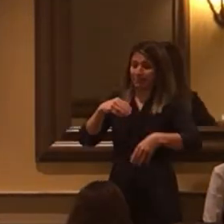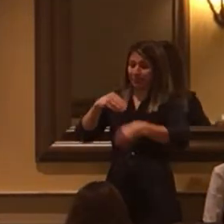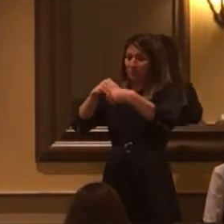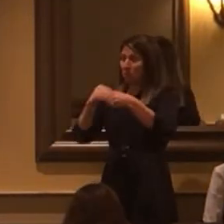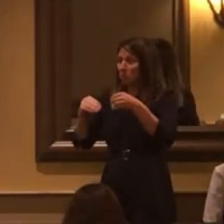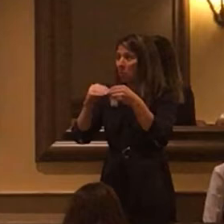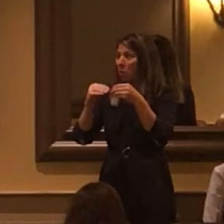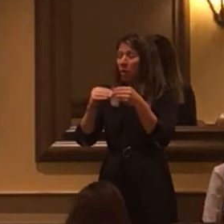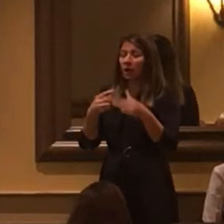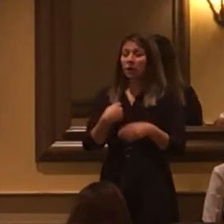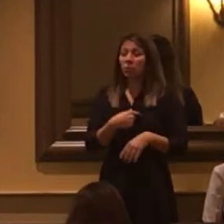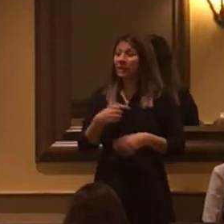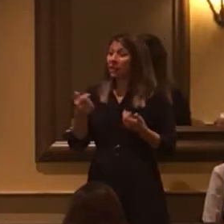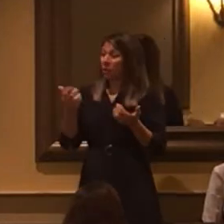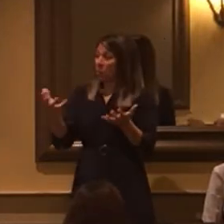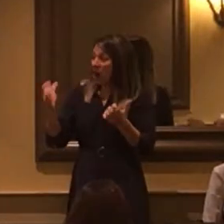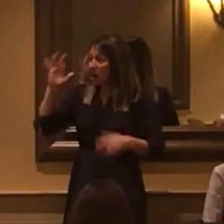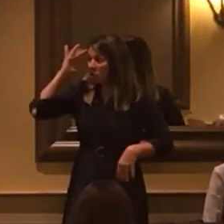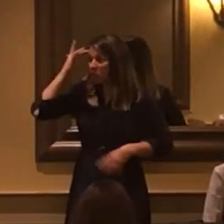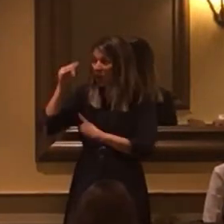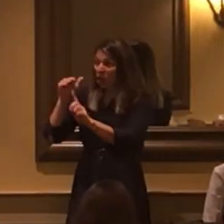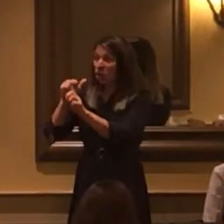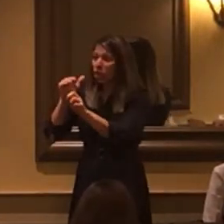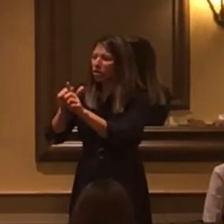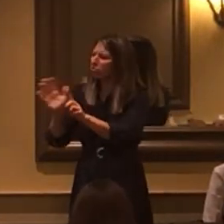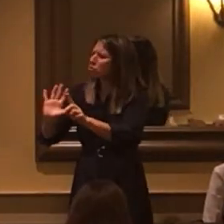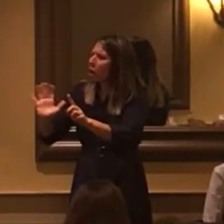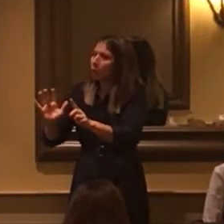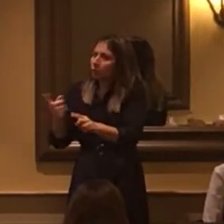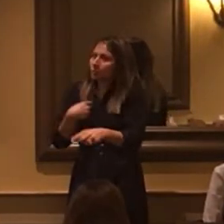We just wanna like, you know, .